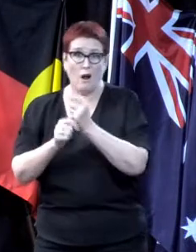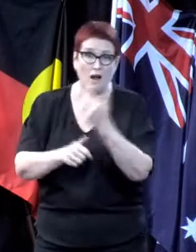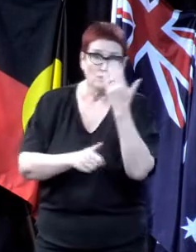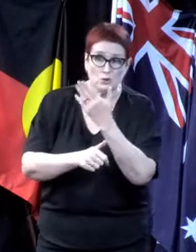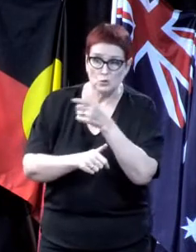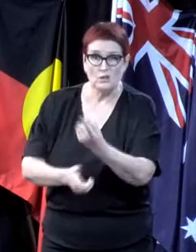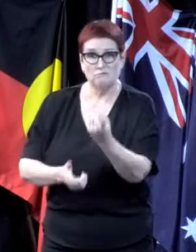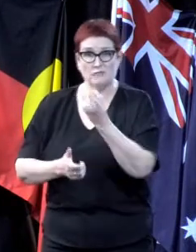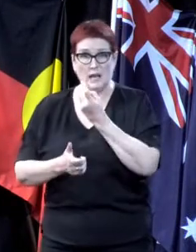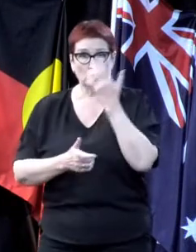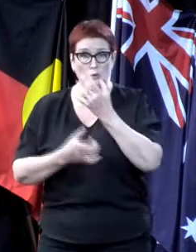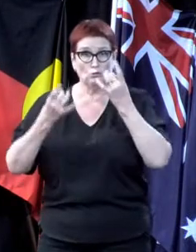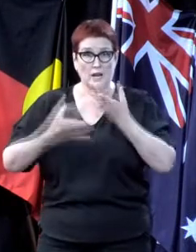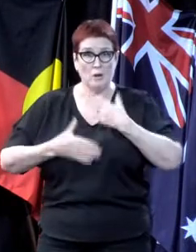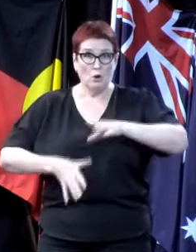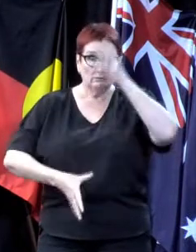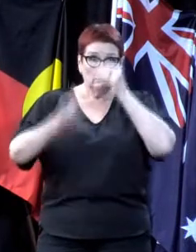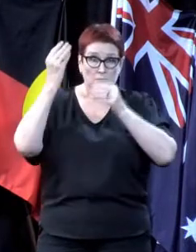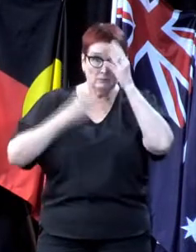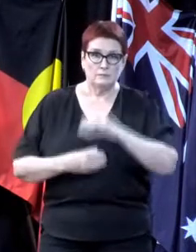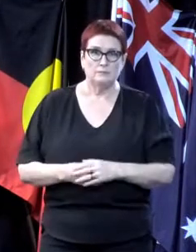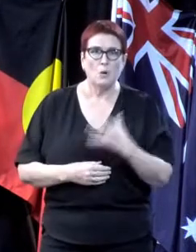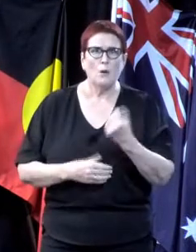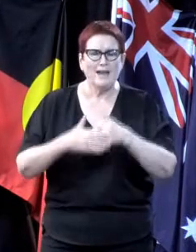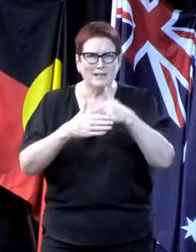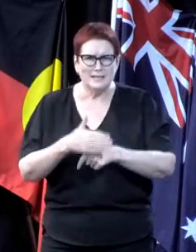So, we have intensive focus teaching, sometimes,